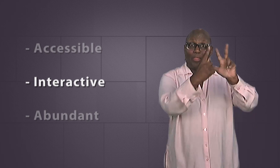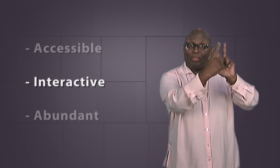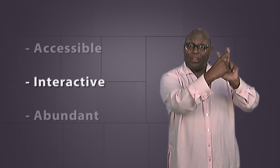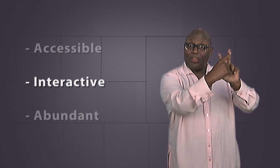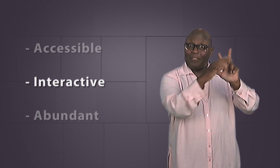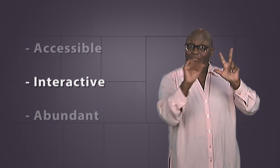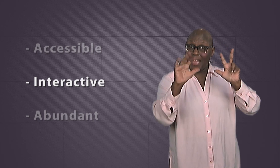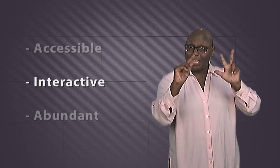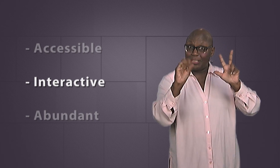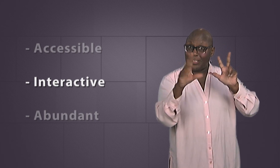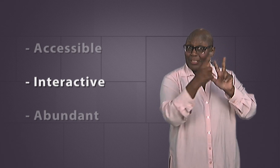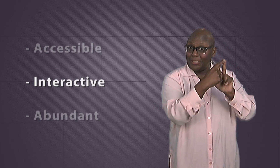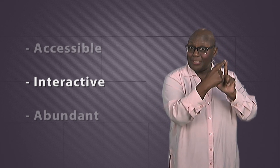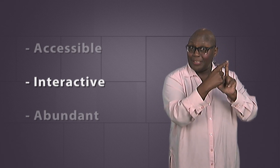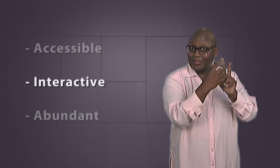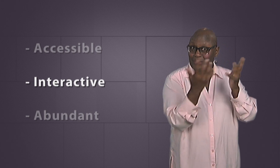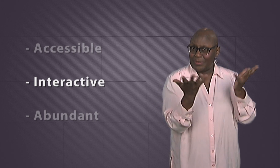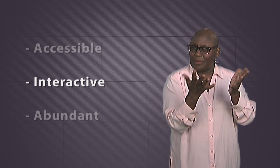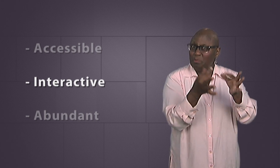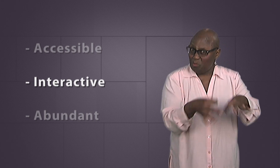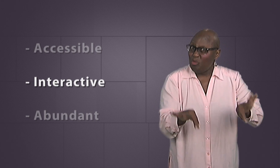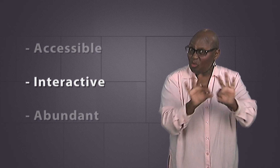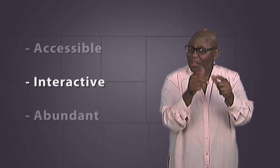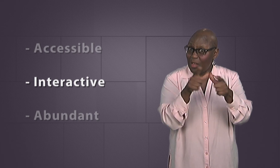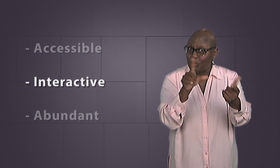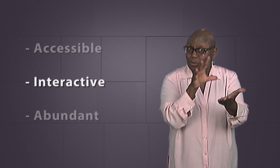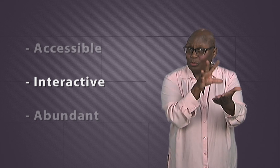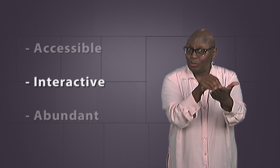The third factor essential to language learning is